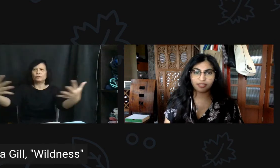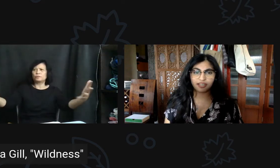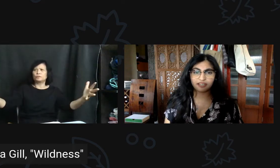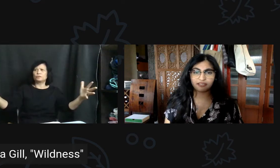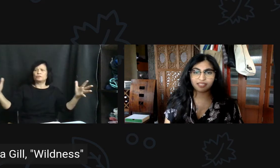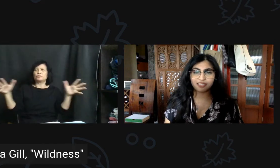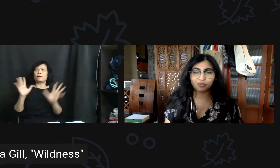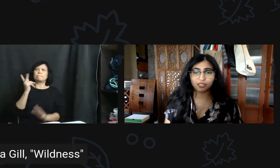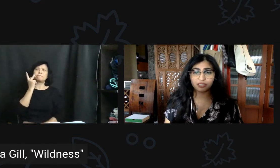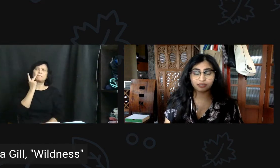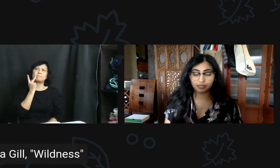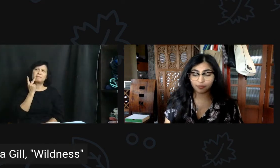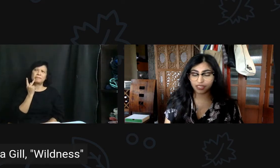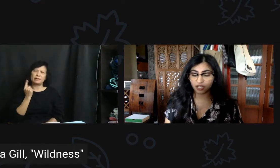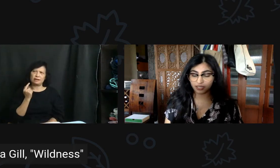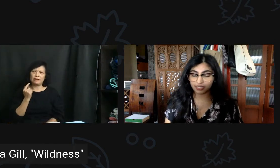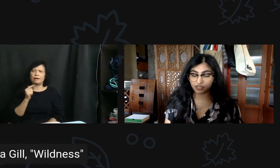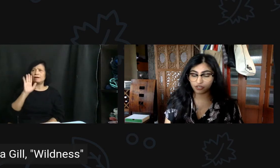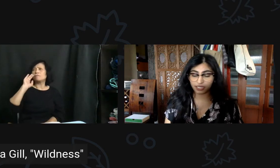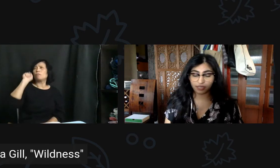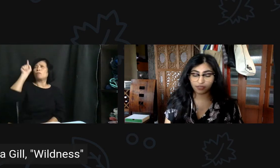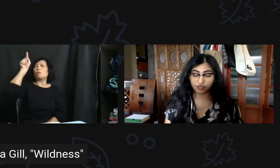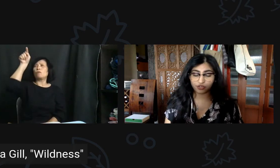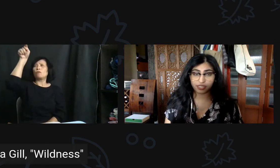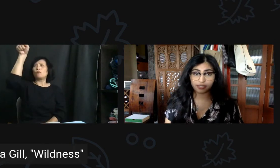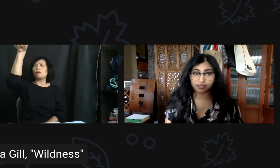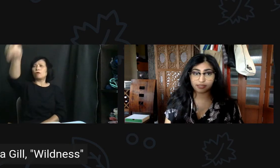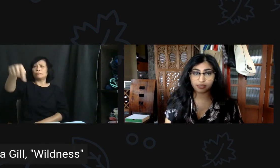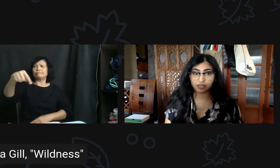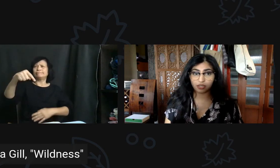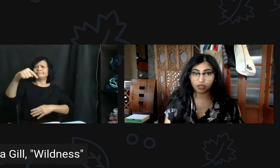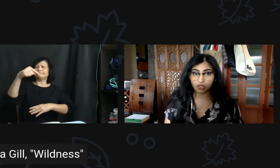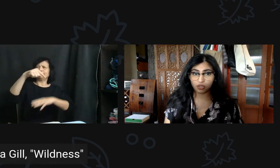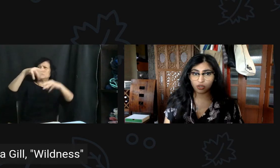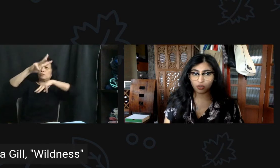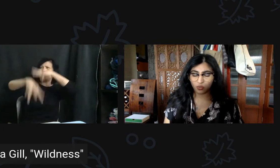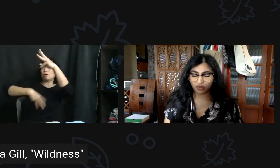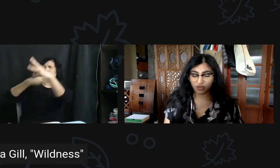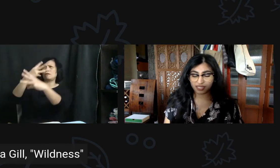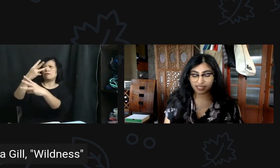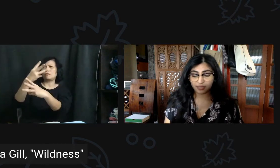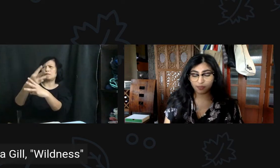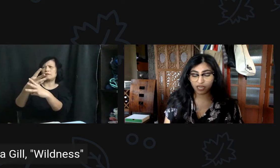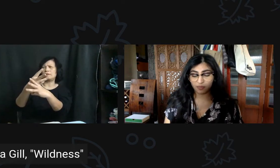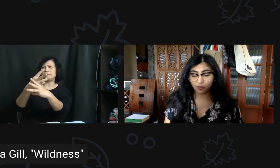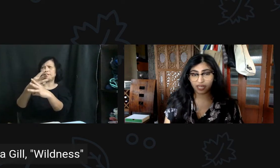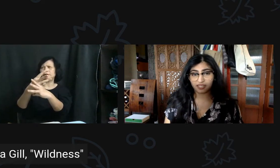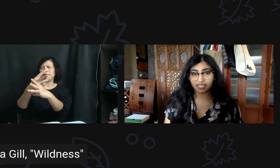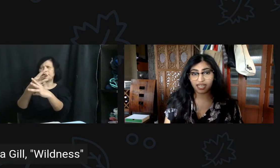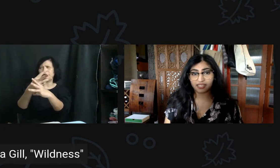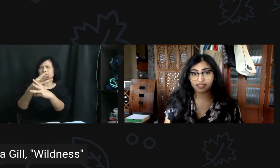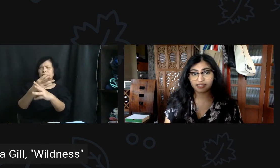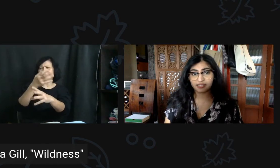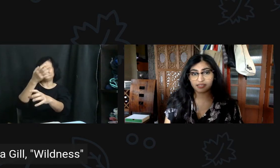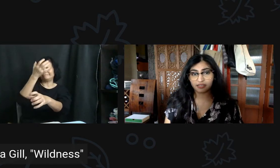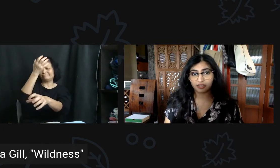There is a world beyond these green-heavy trees where rusty barbed wire cuts